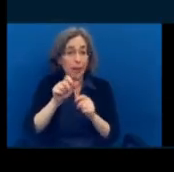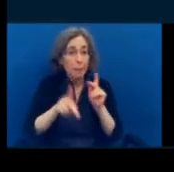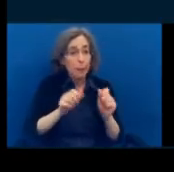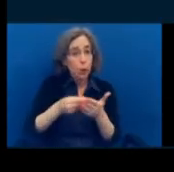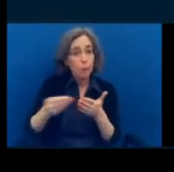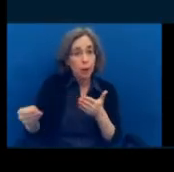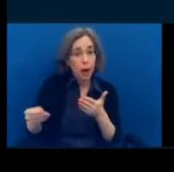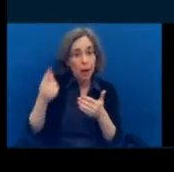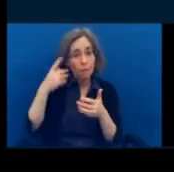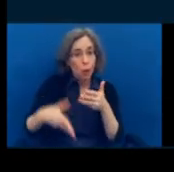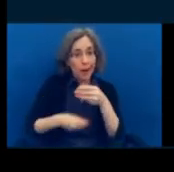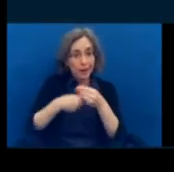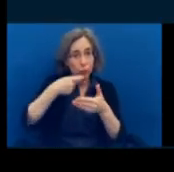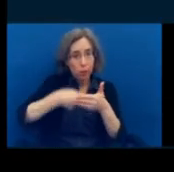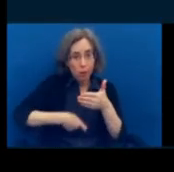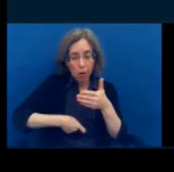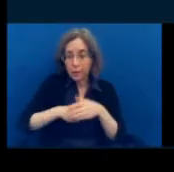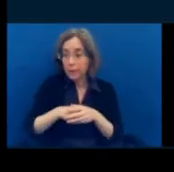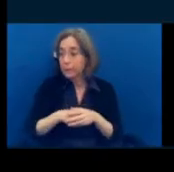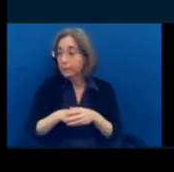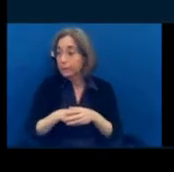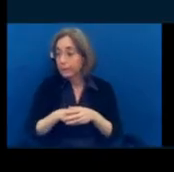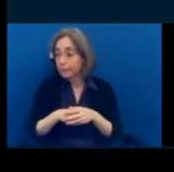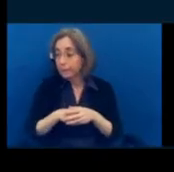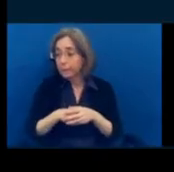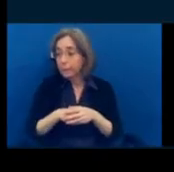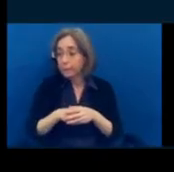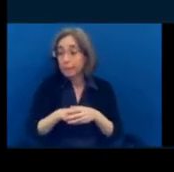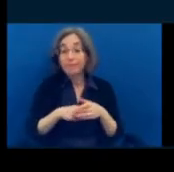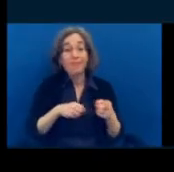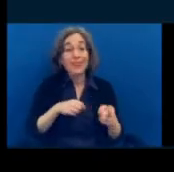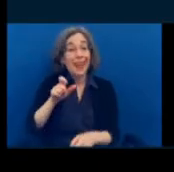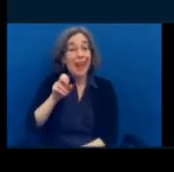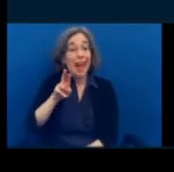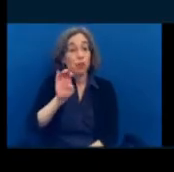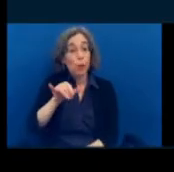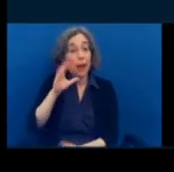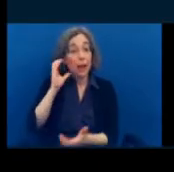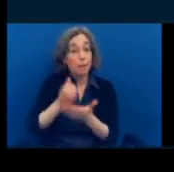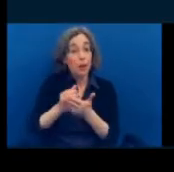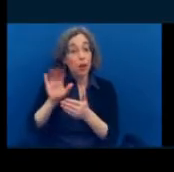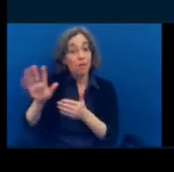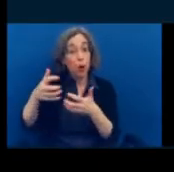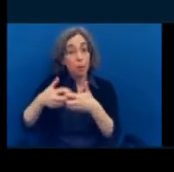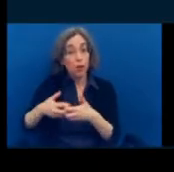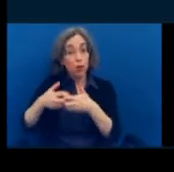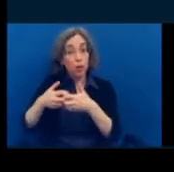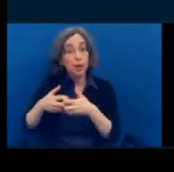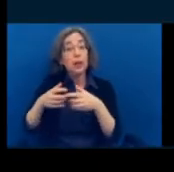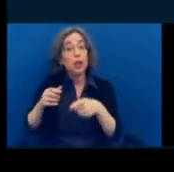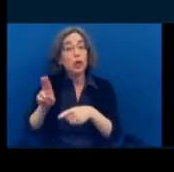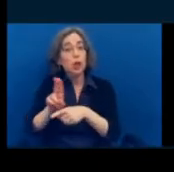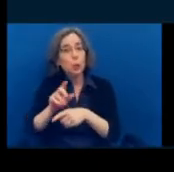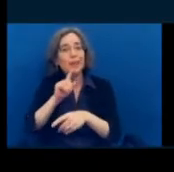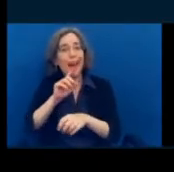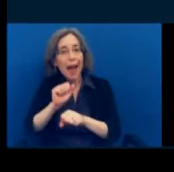THIS IS AN X-RAY OF HER MACHINE. AND YOU CAN SEE FROM IT, THAT SHE'S USED AN ACTUAL FEMALE PELVIC BONE AND CONSTRUCTED